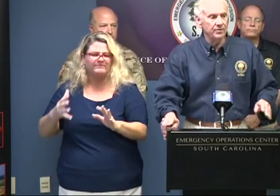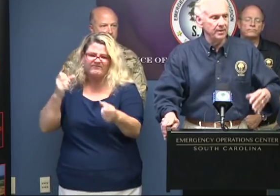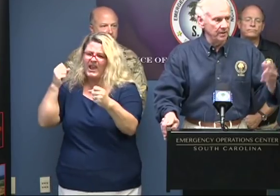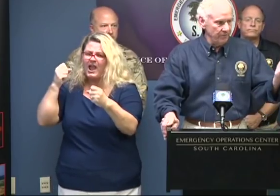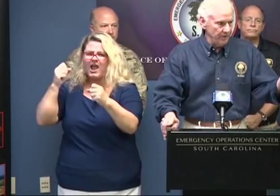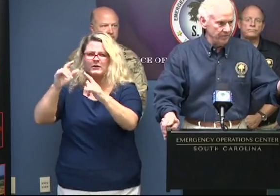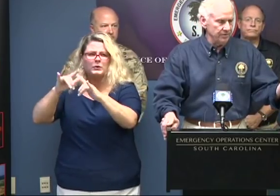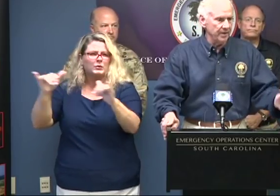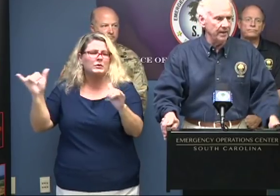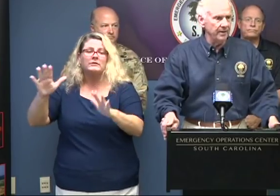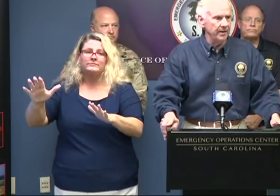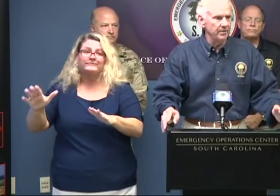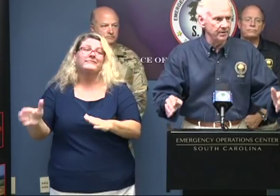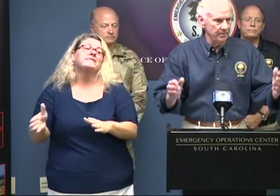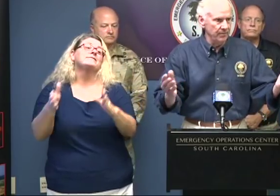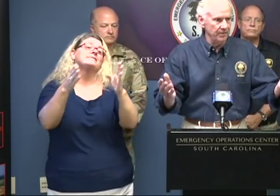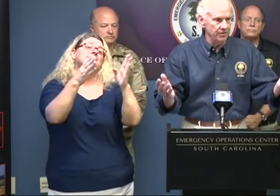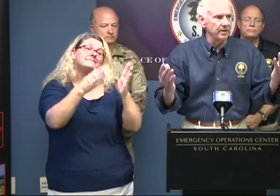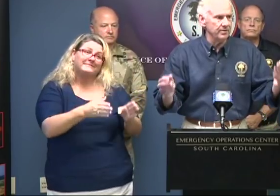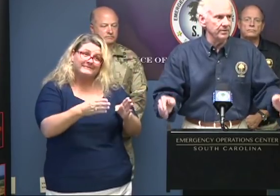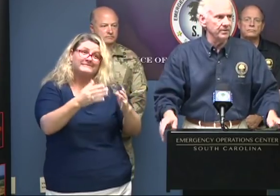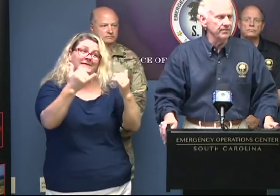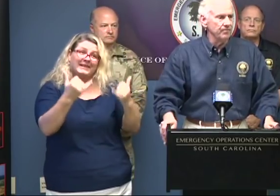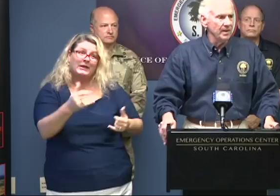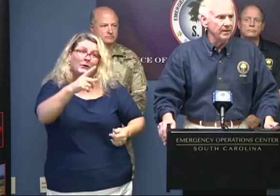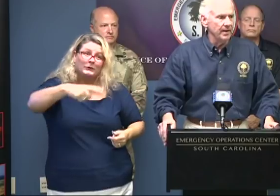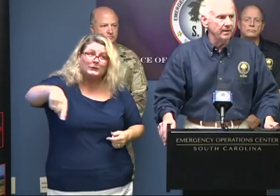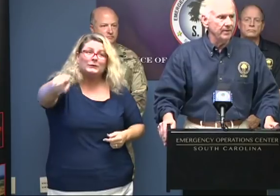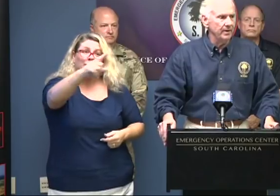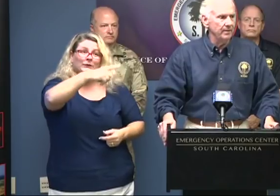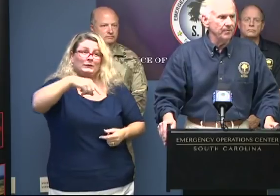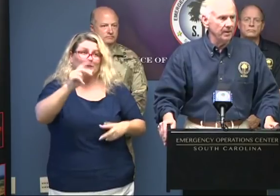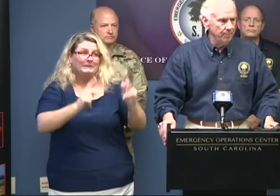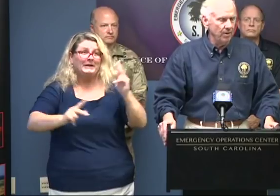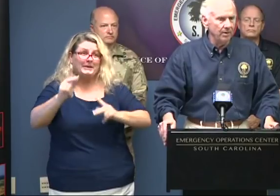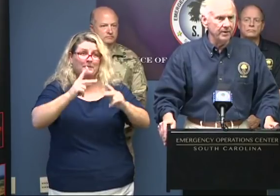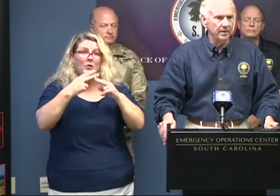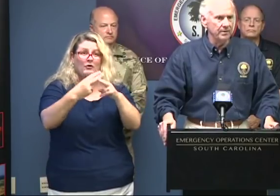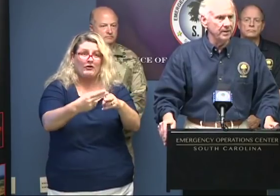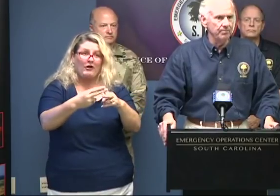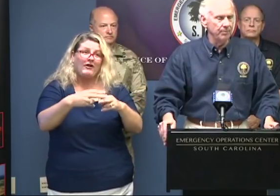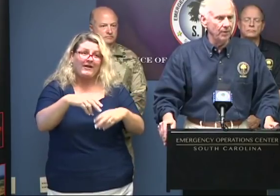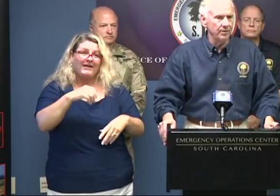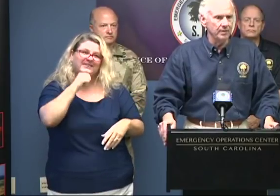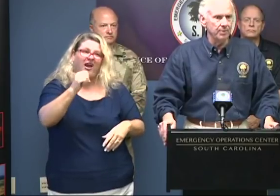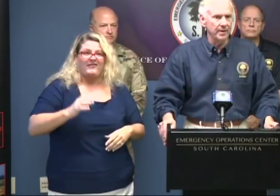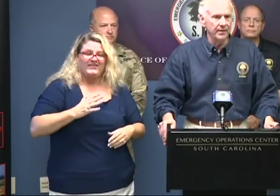it's the unofficial side, that is the citizens, that have a part that is important to play.